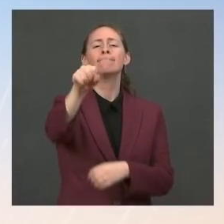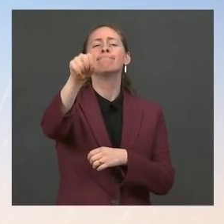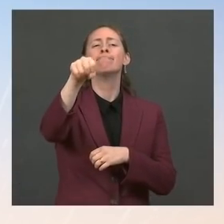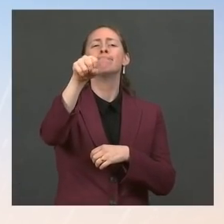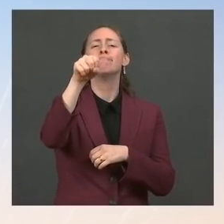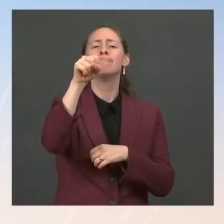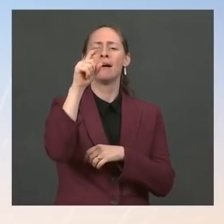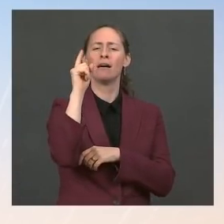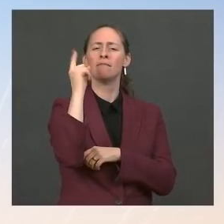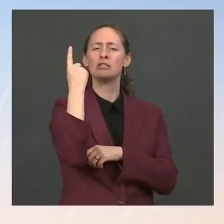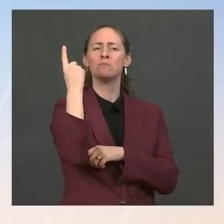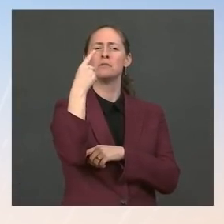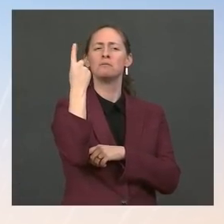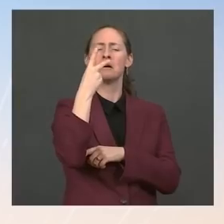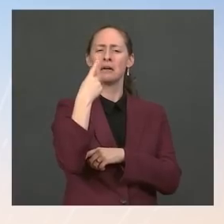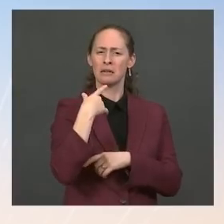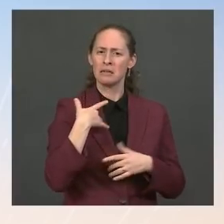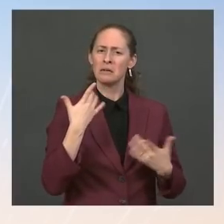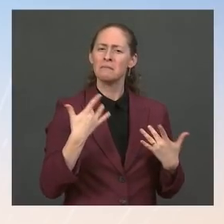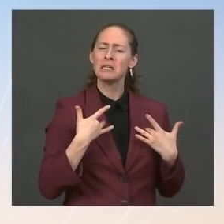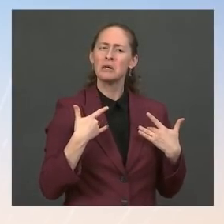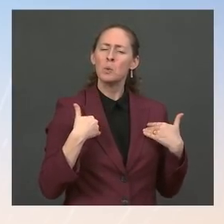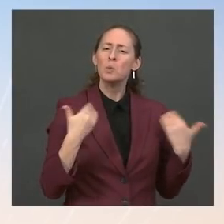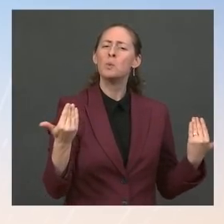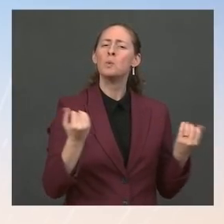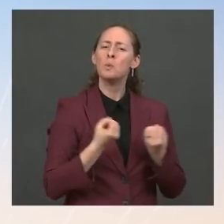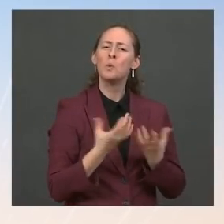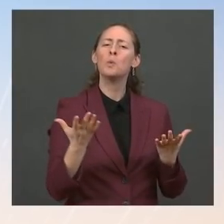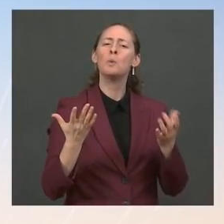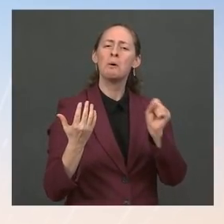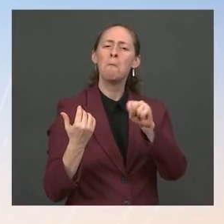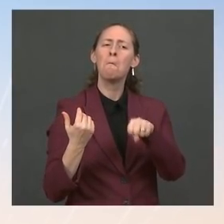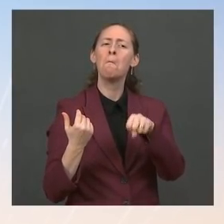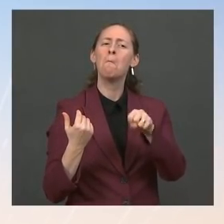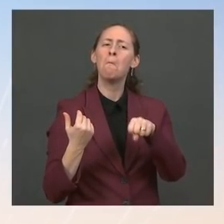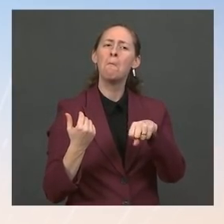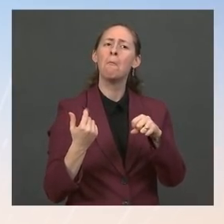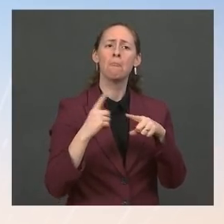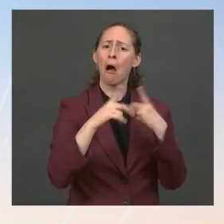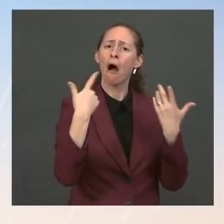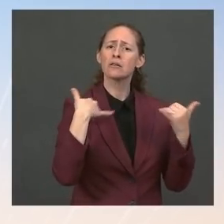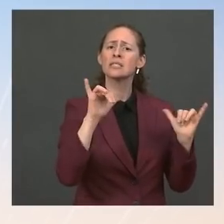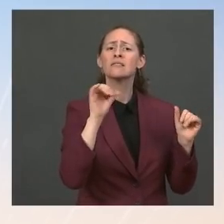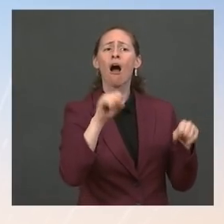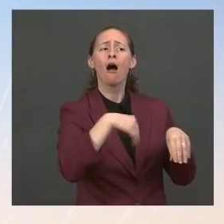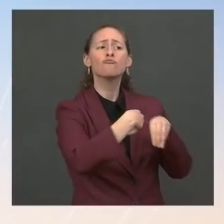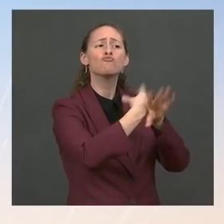from participating in meetings here, engaging with the President and the team on the road,